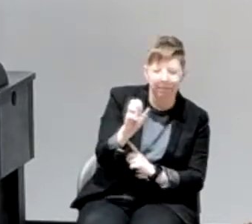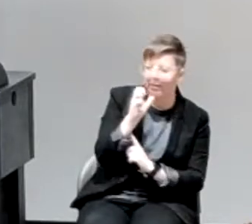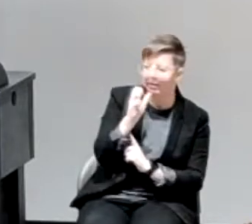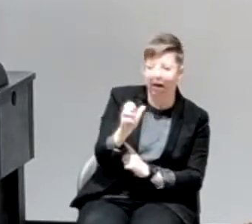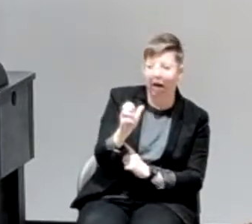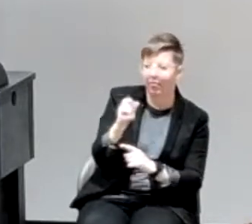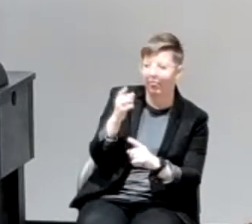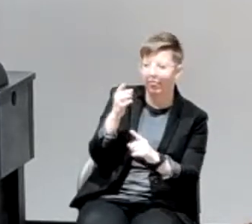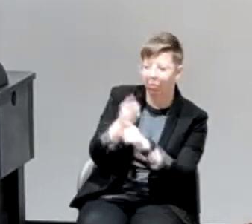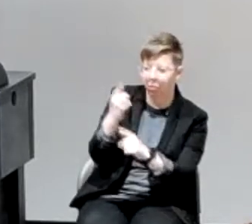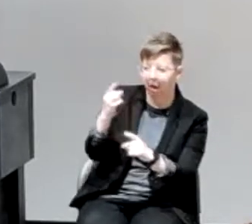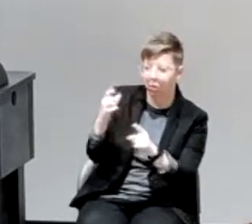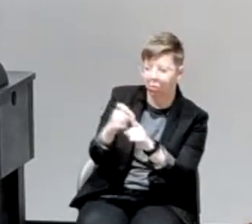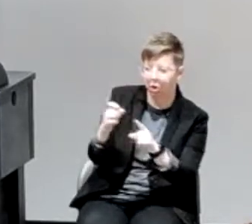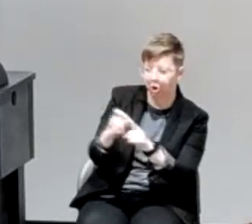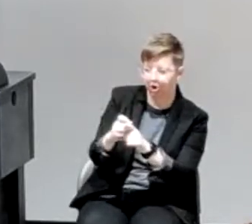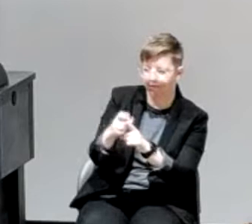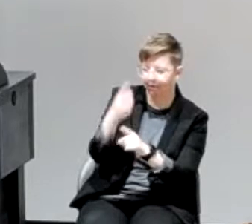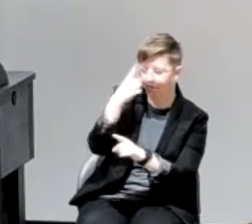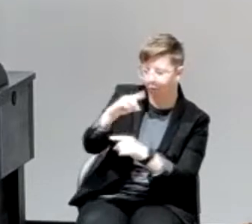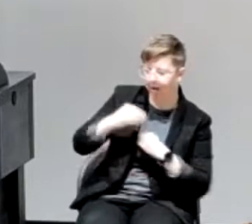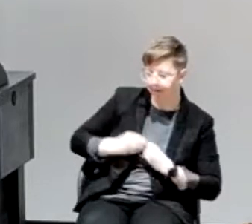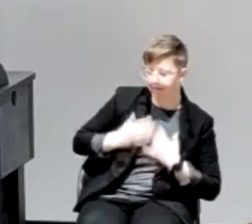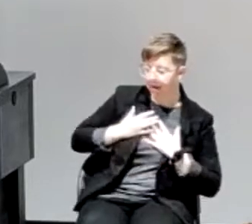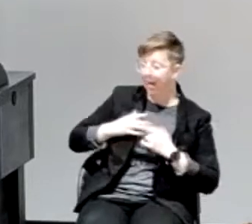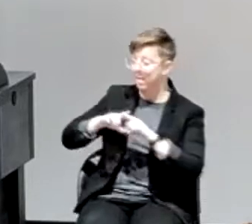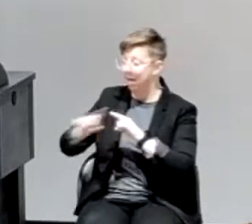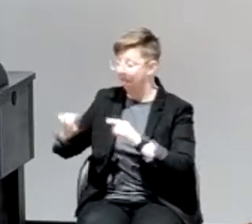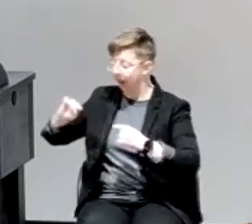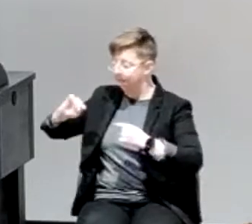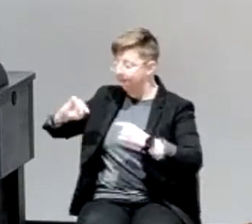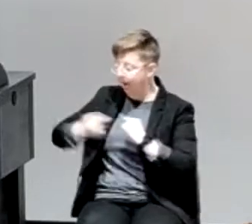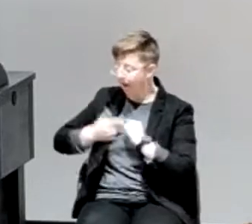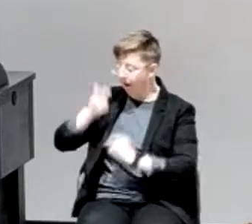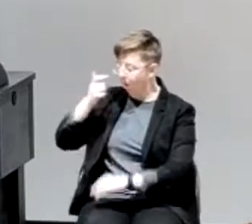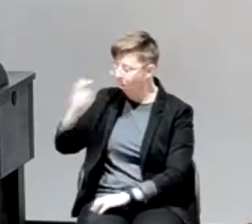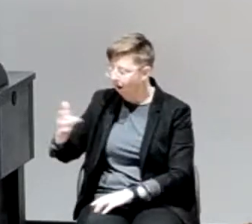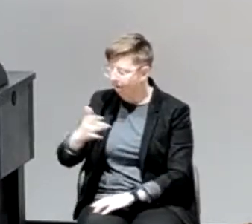It caused me, it actually inspired me, although I'm not sure that shame is the